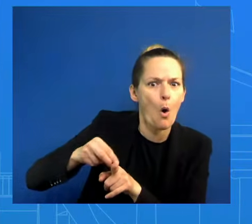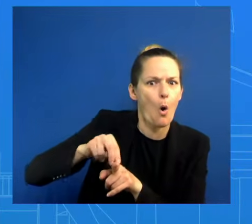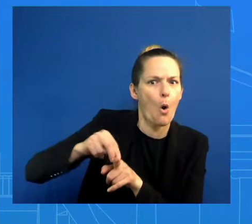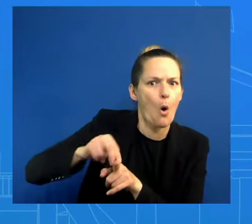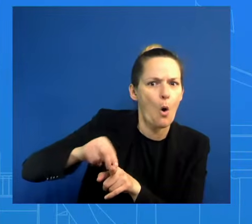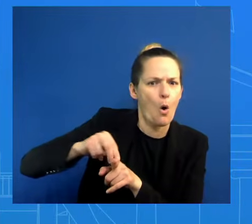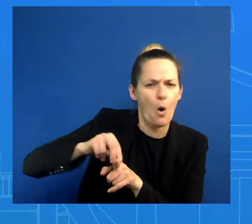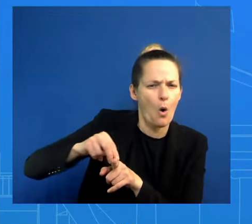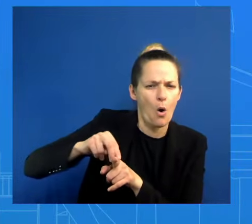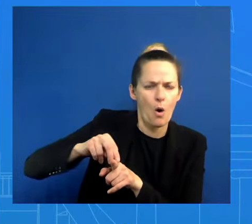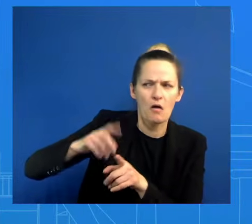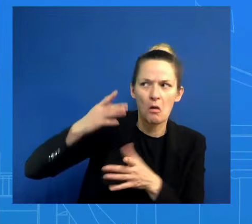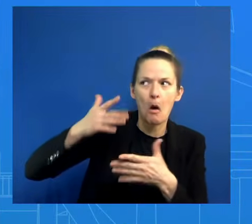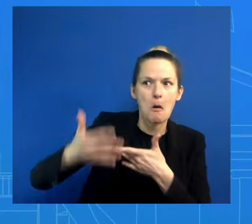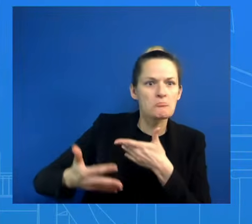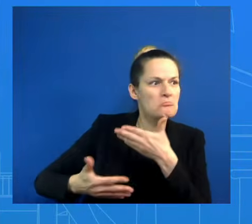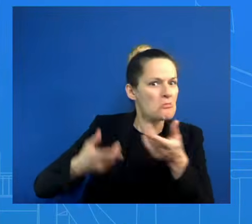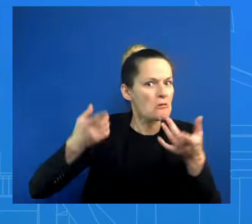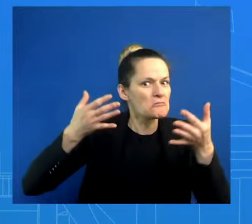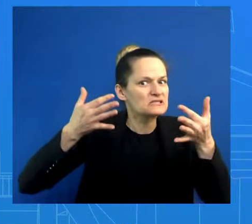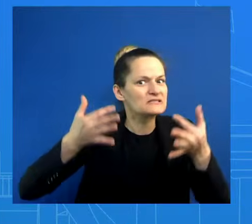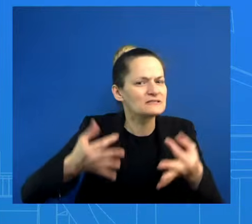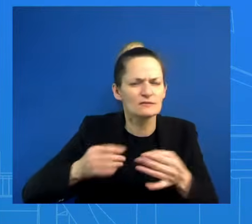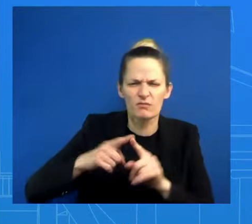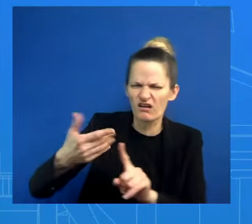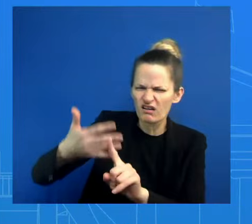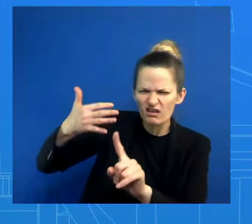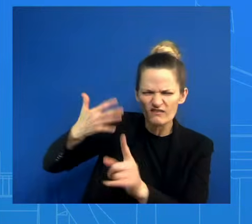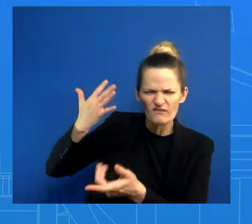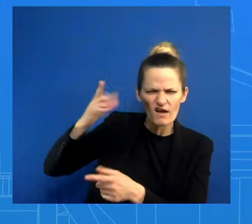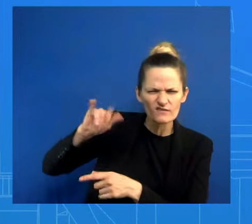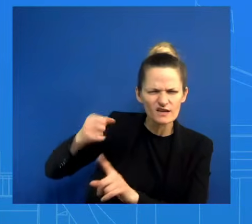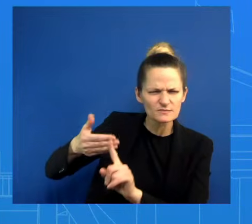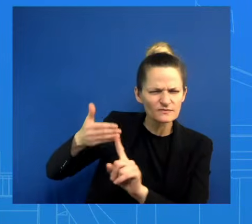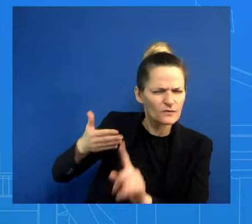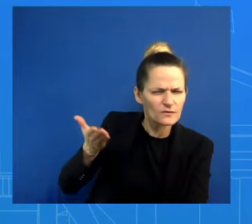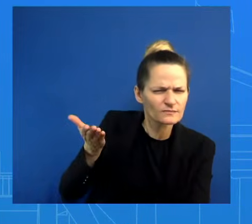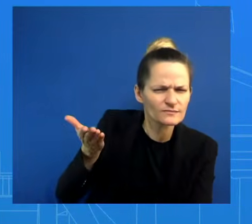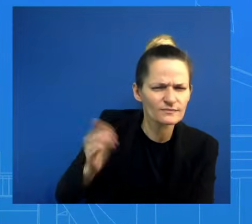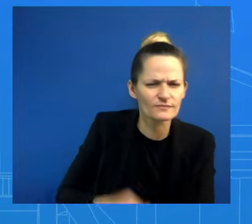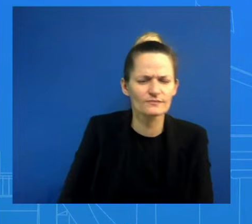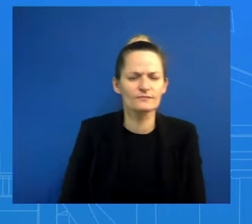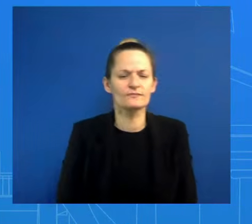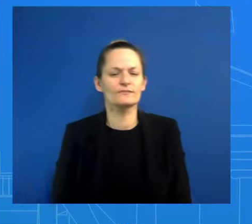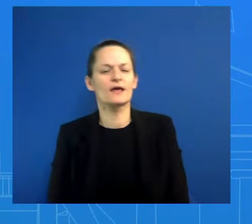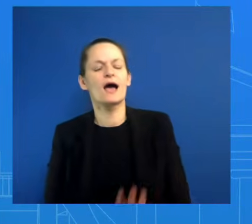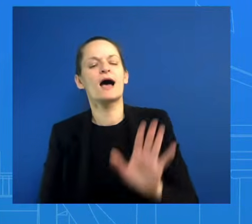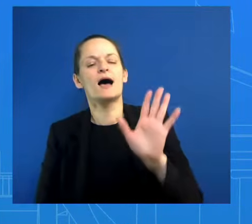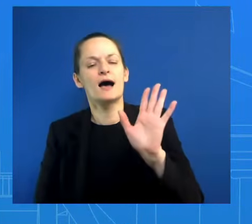well, you just stated it -- that -- about the clemency. Look, we knew about a week or two ago